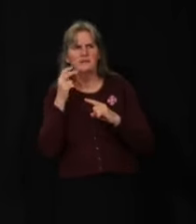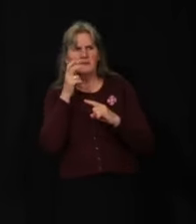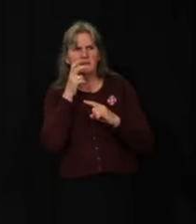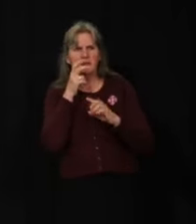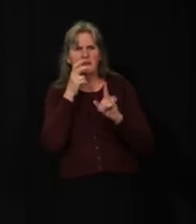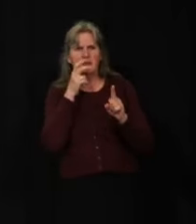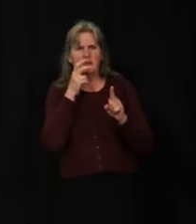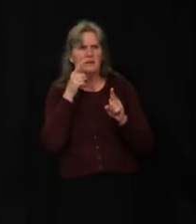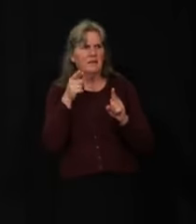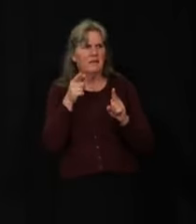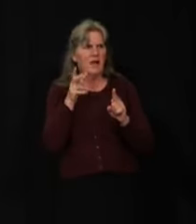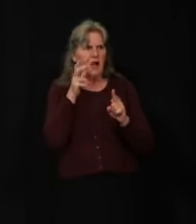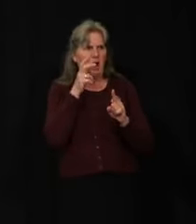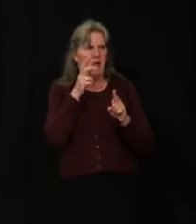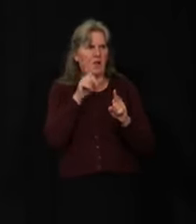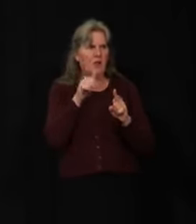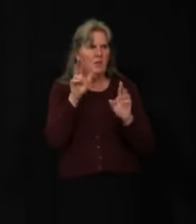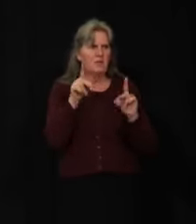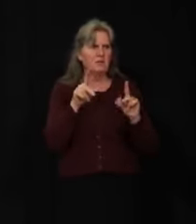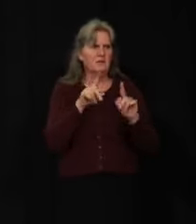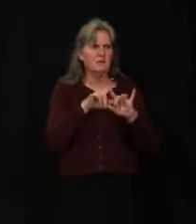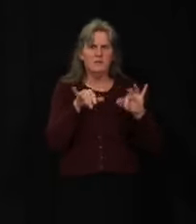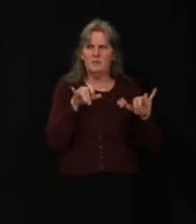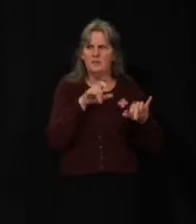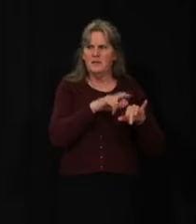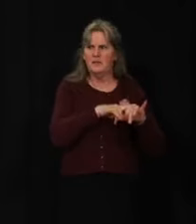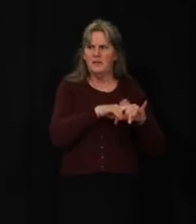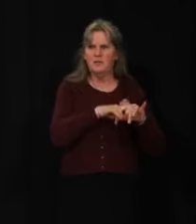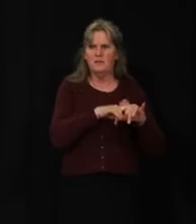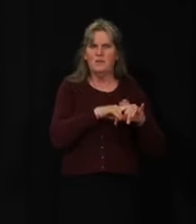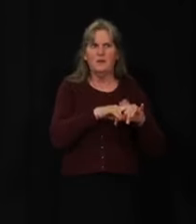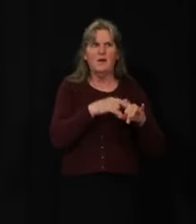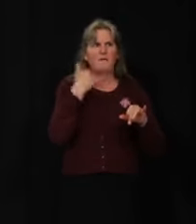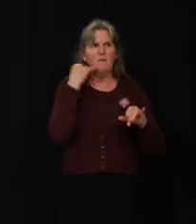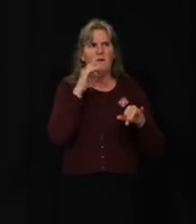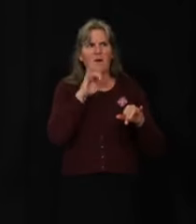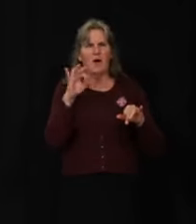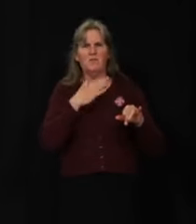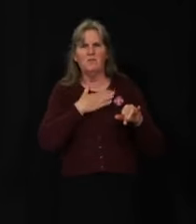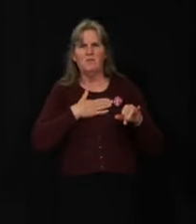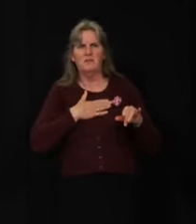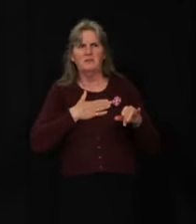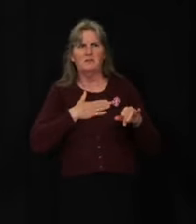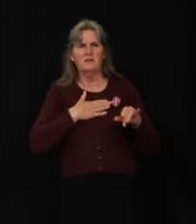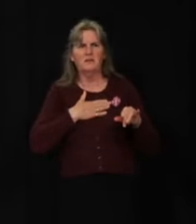Reporter: My question is for Dr Hanley. It pertains to dine in restaurants.